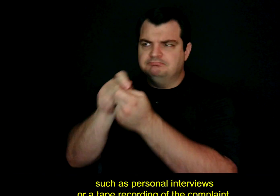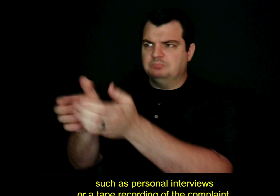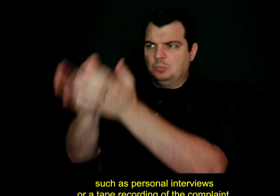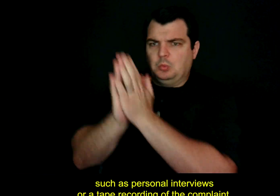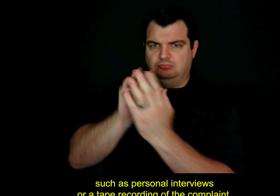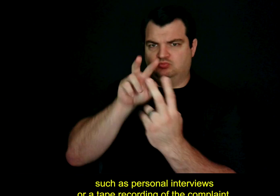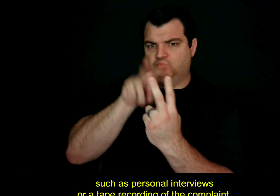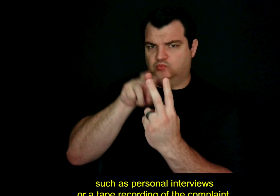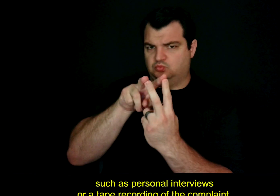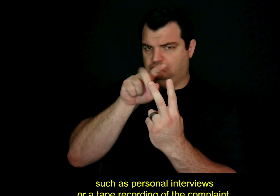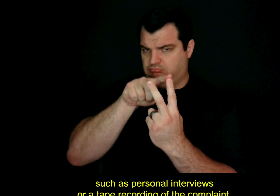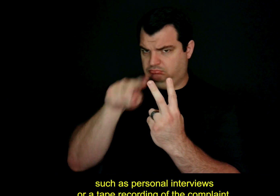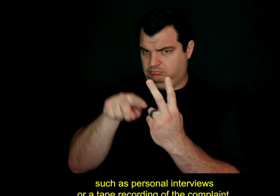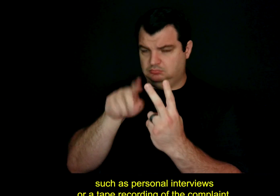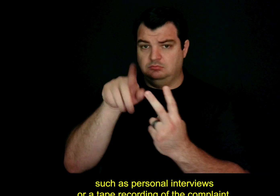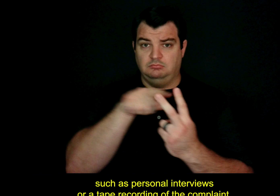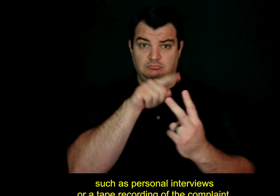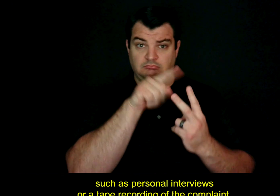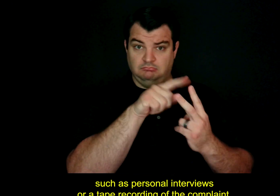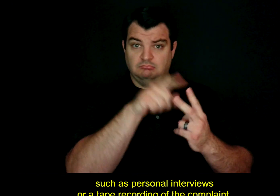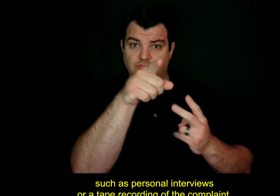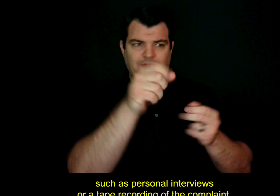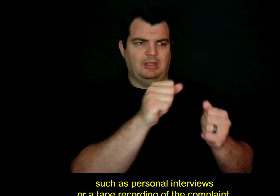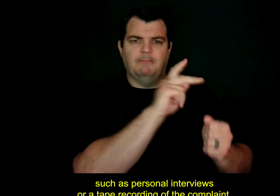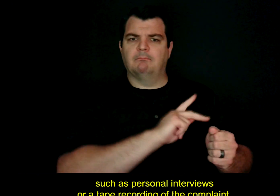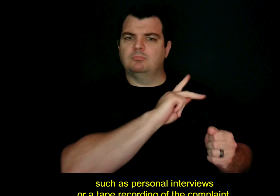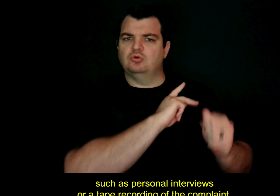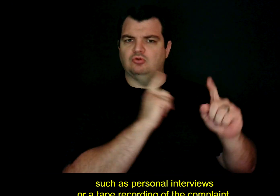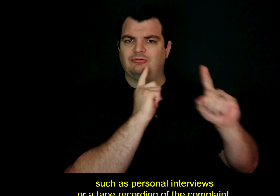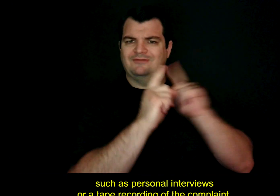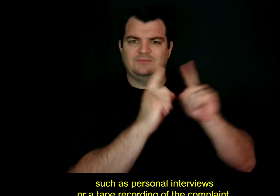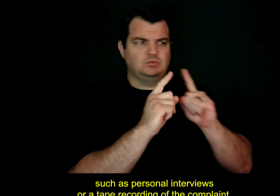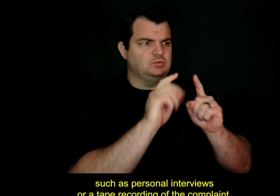such as personal interviews or a tape recording of the complaint,